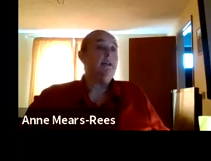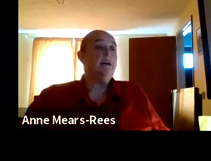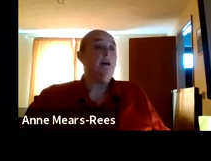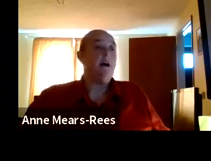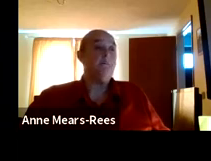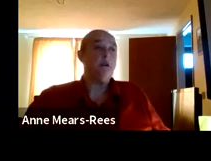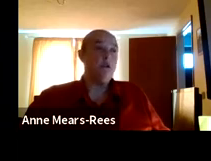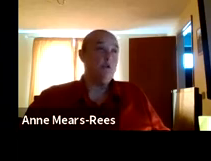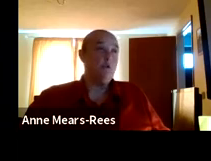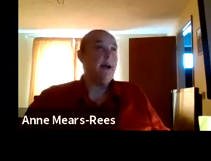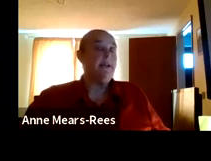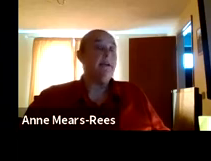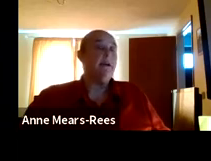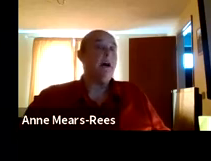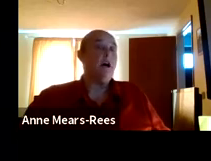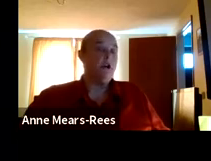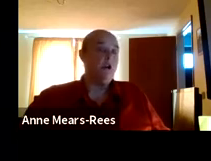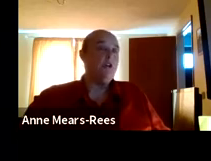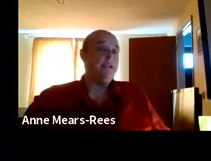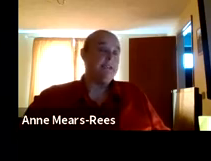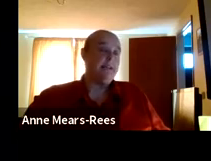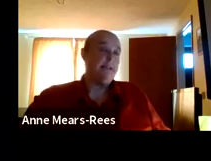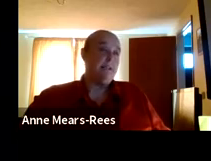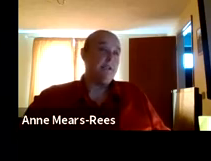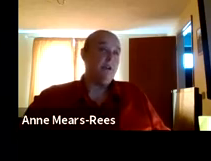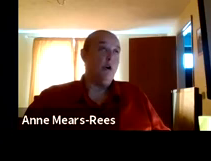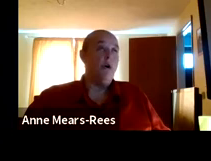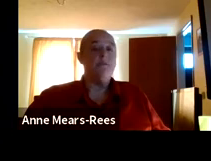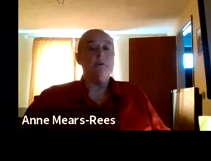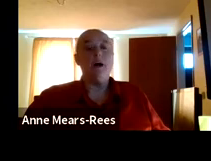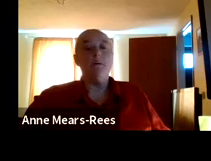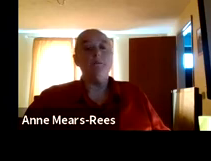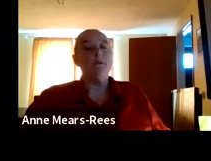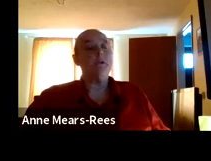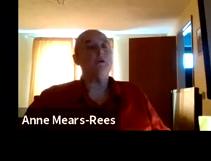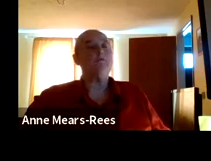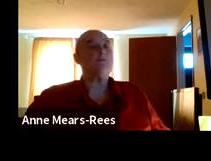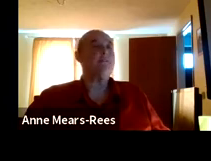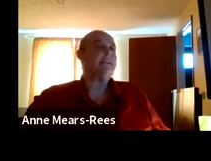David Wilkins: In equality in terms of diets and things like that which we know can be linked to offer the opt in this is me.